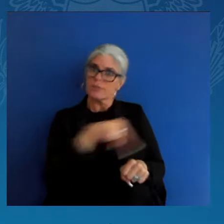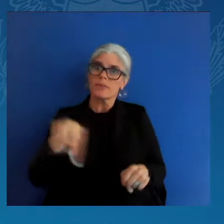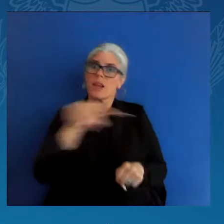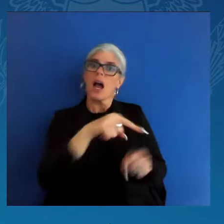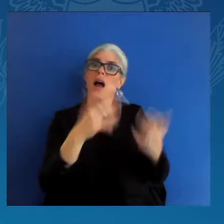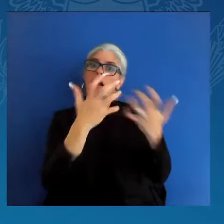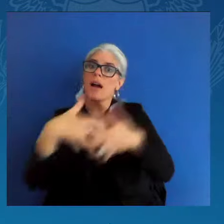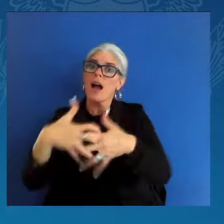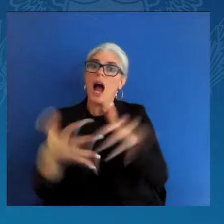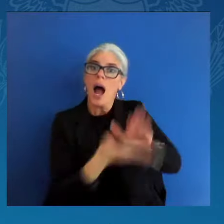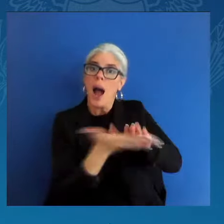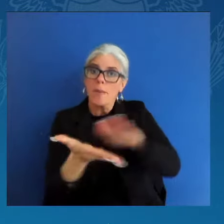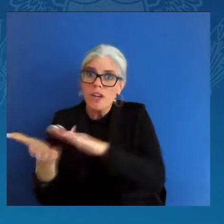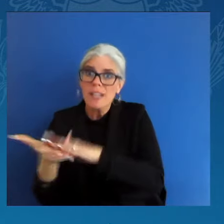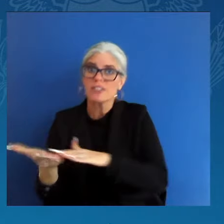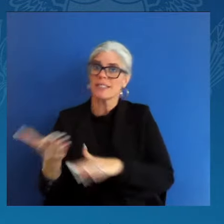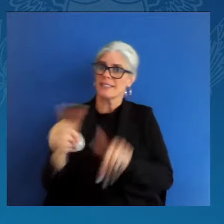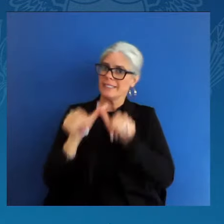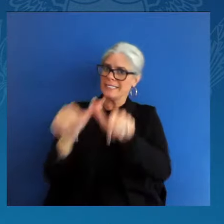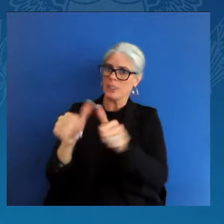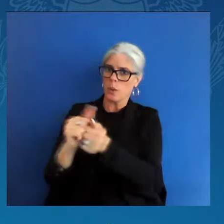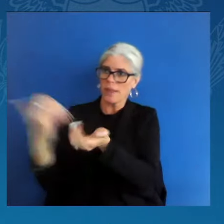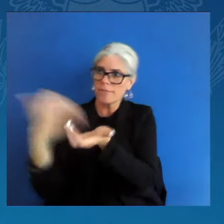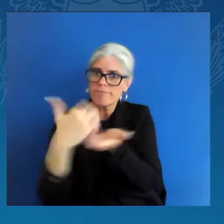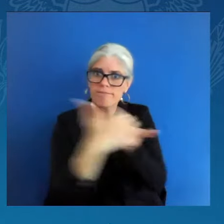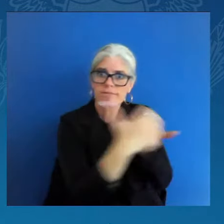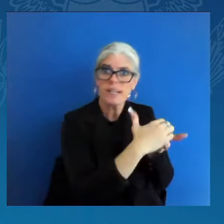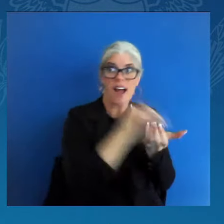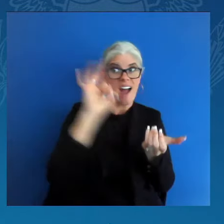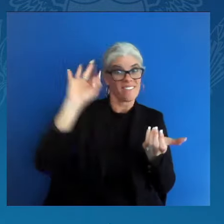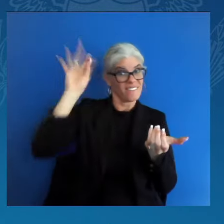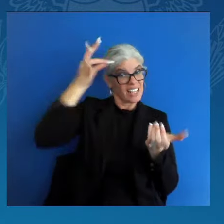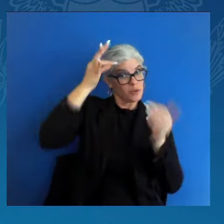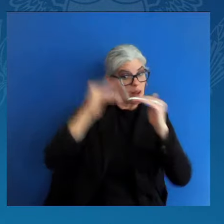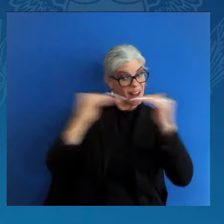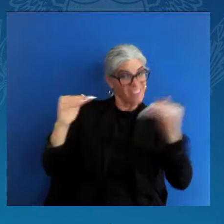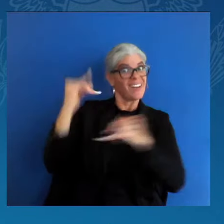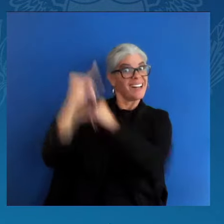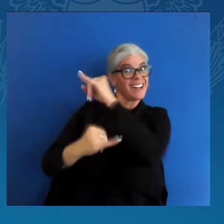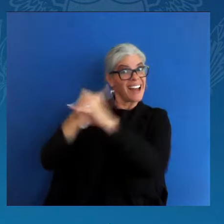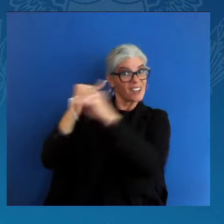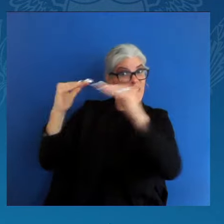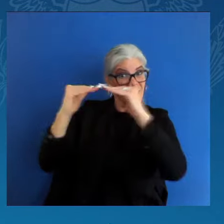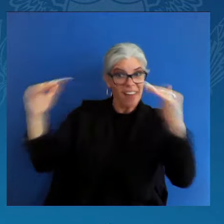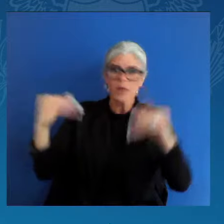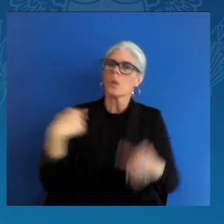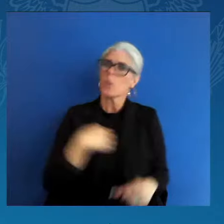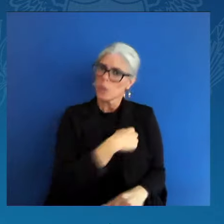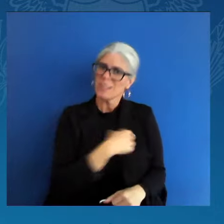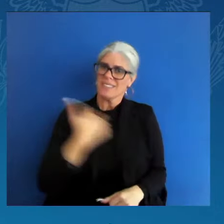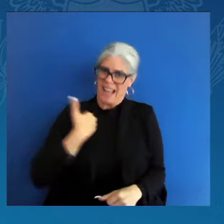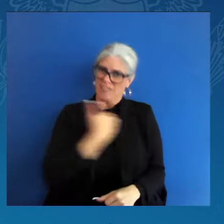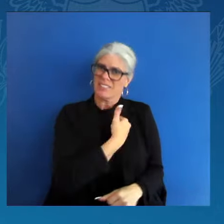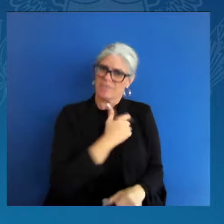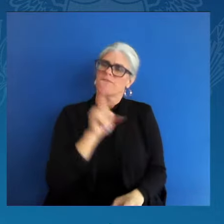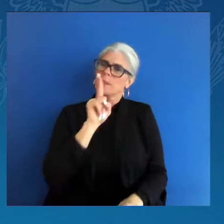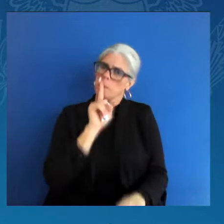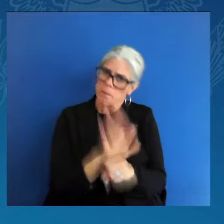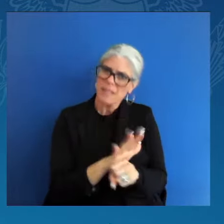remains a global leader in commercial space transportation. Thank you, Phil. Advisor Gordon: Thank you, Polly. Don. Secretary Graves: Thank you so much, Phil.